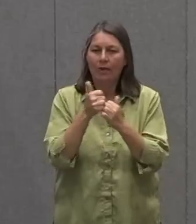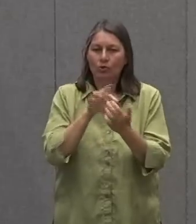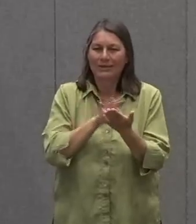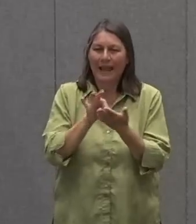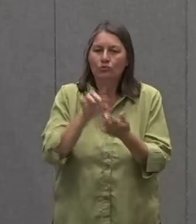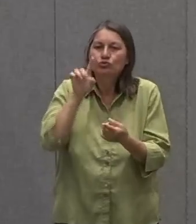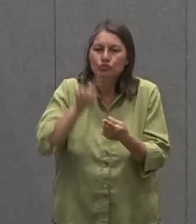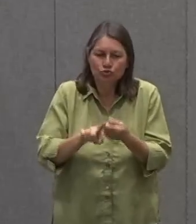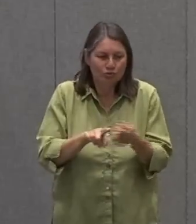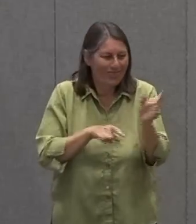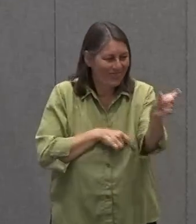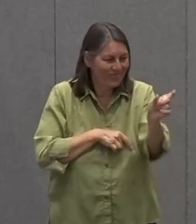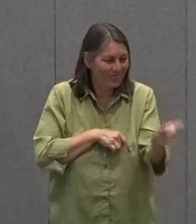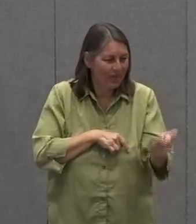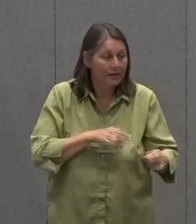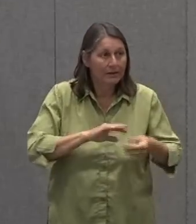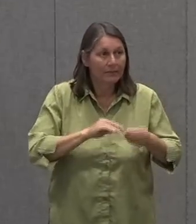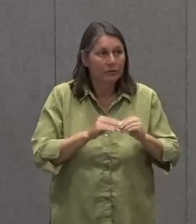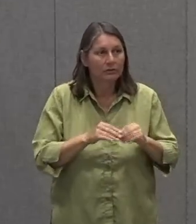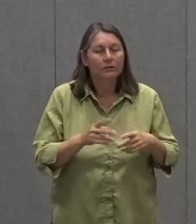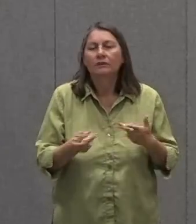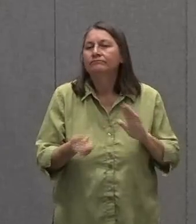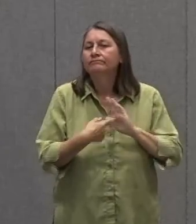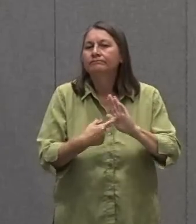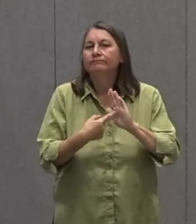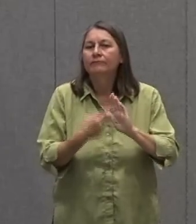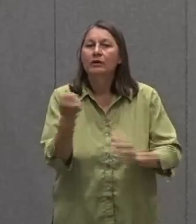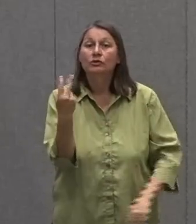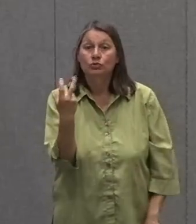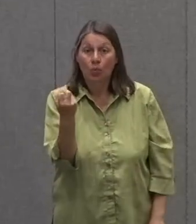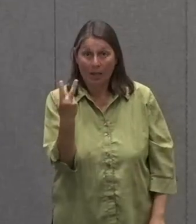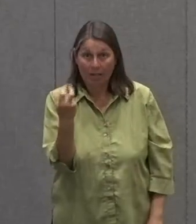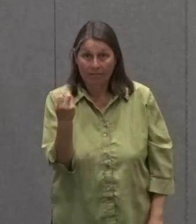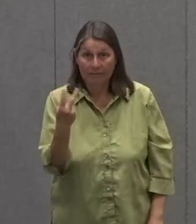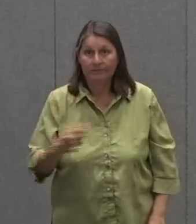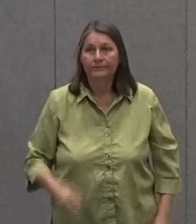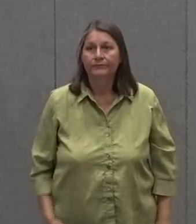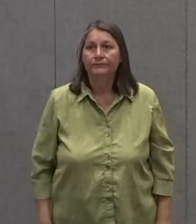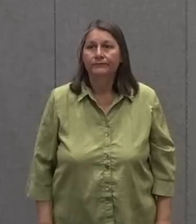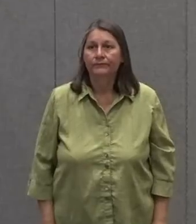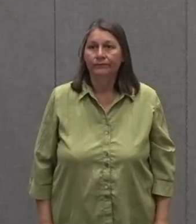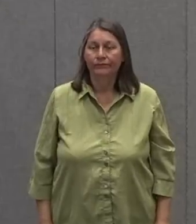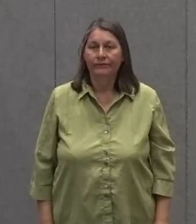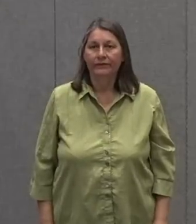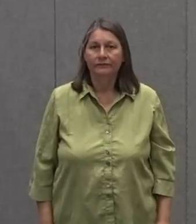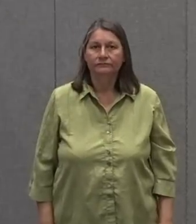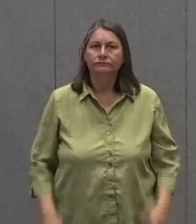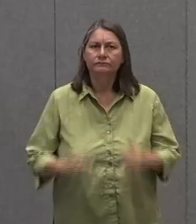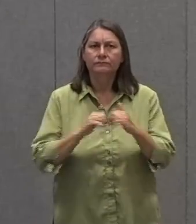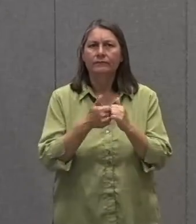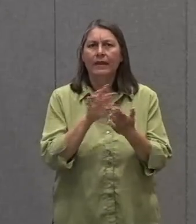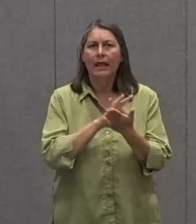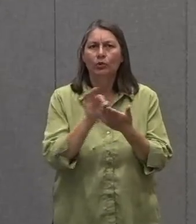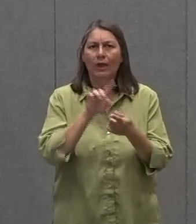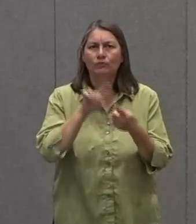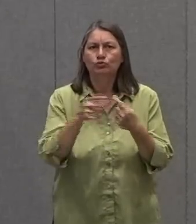So let's look at 12 really fast. If I had 12, what ways would I be able to count to 12?